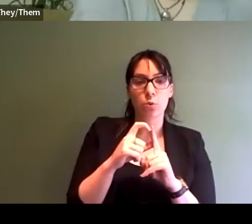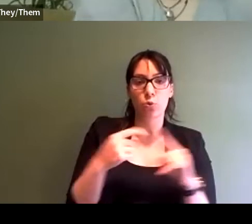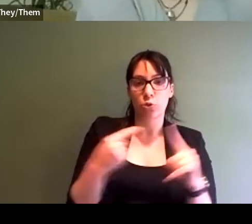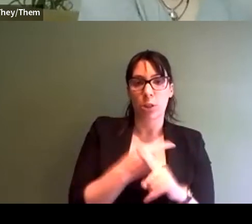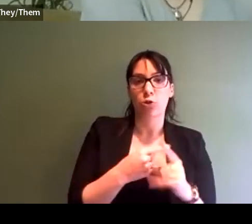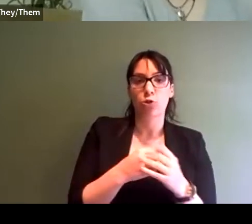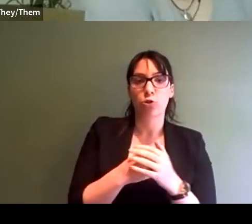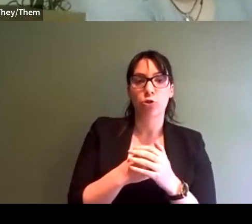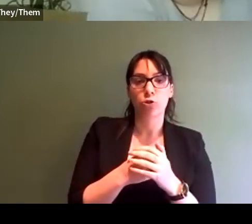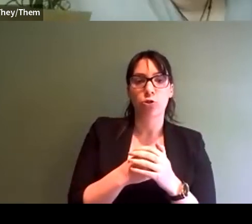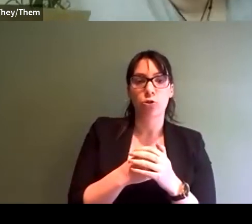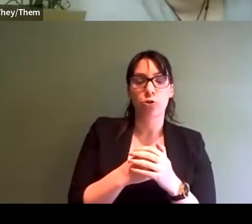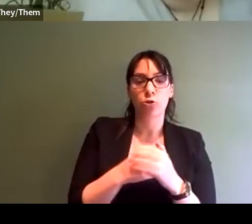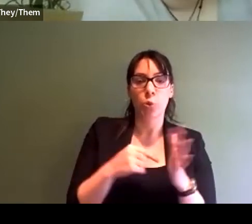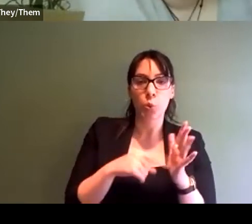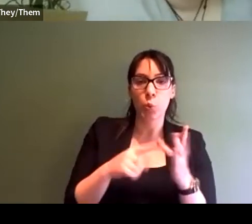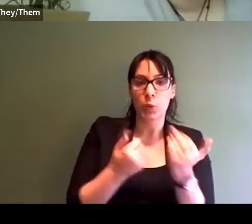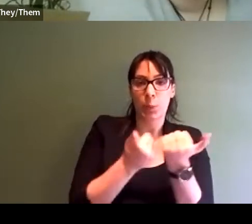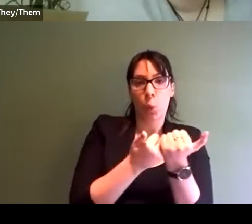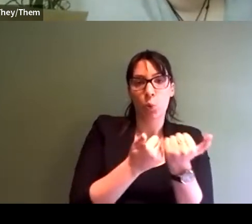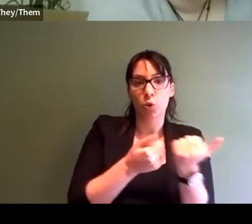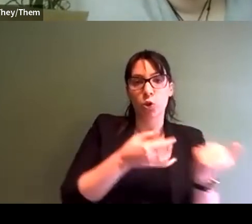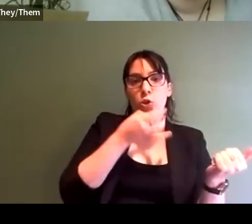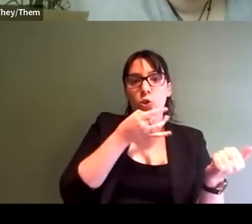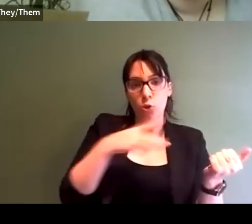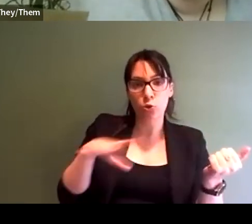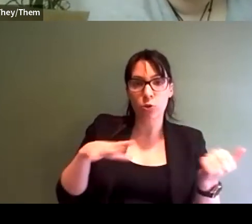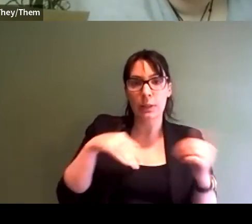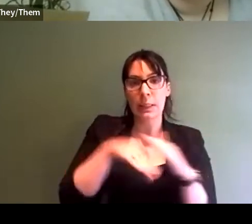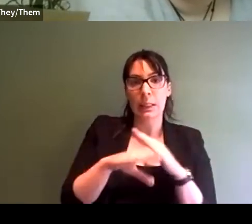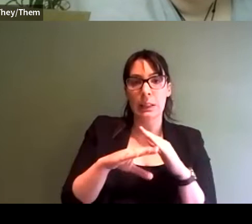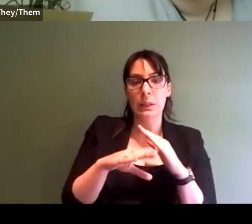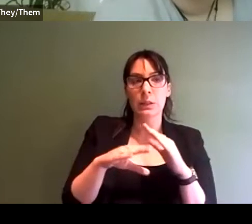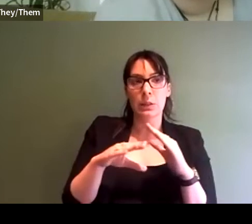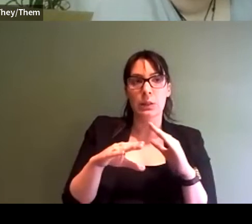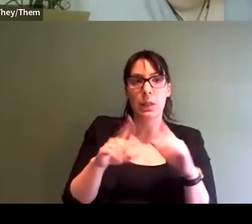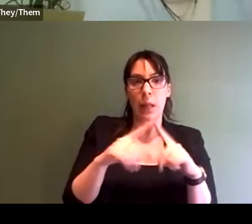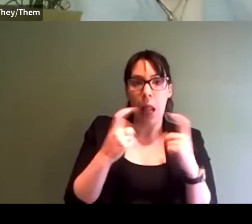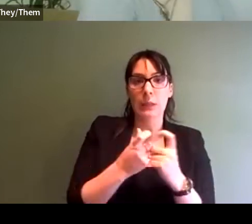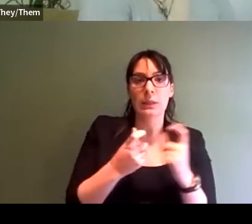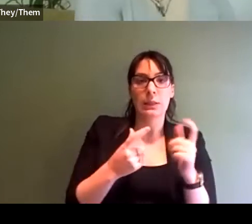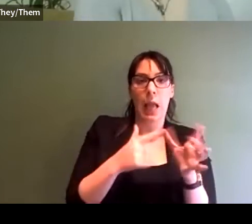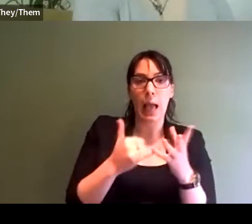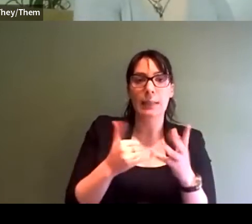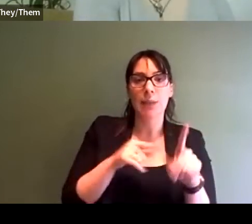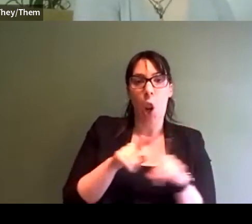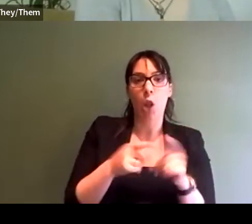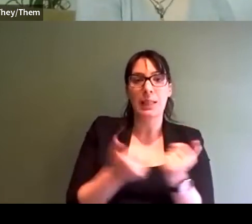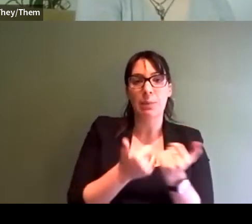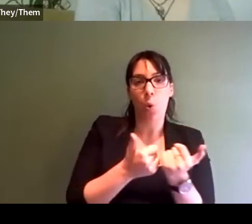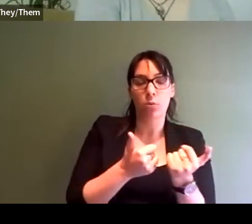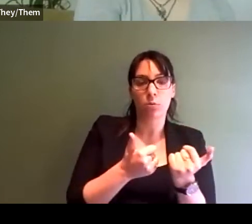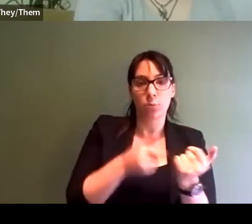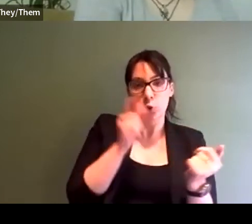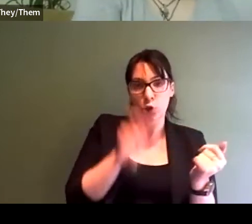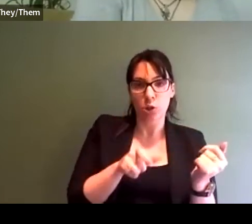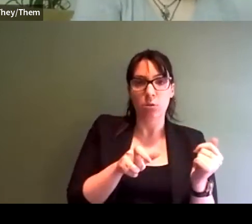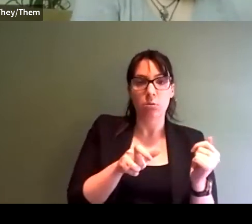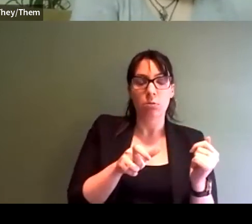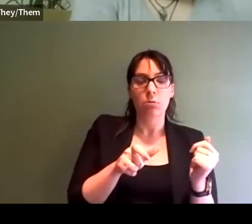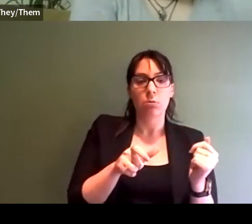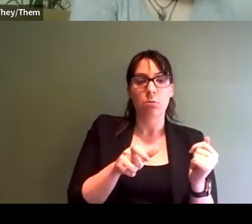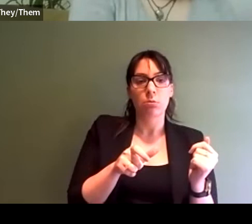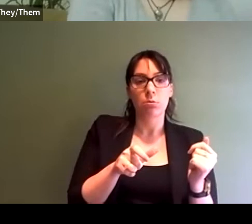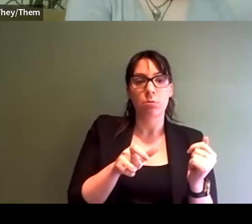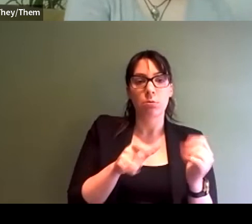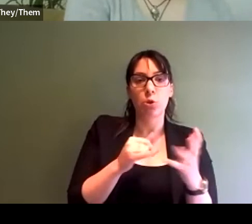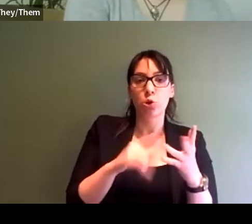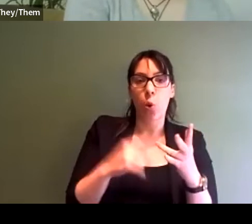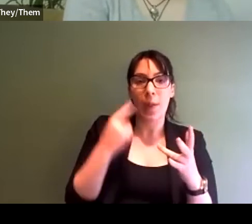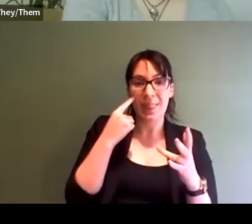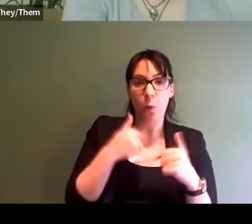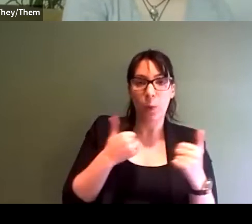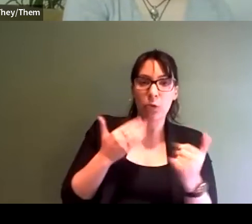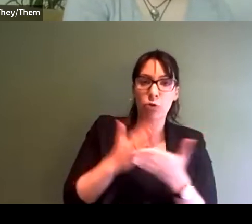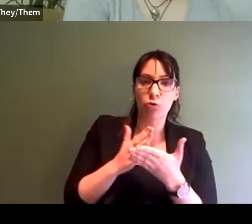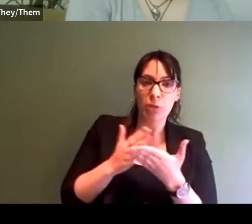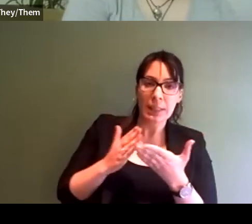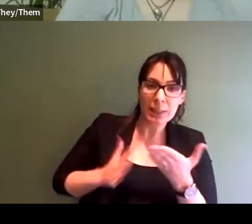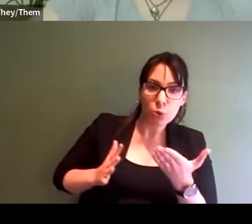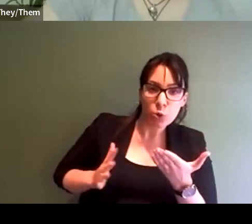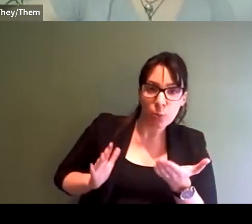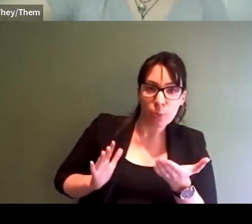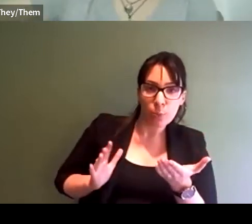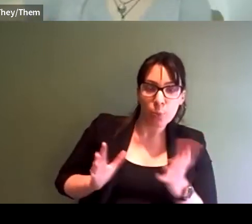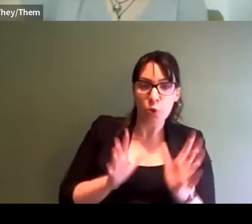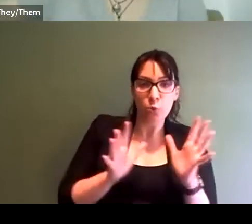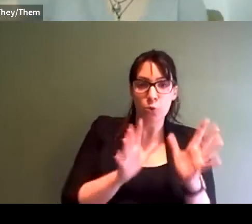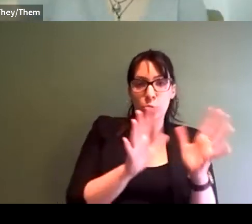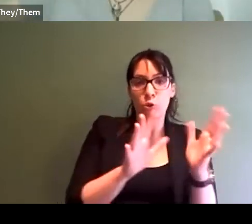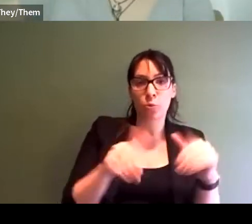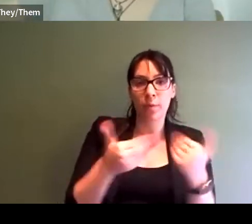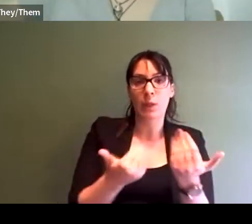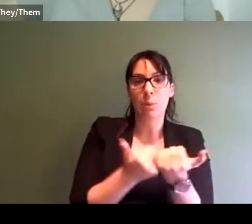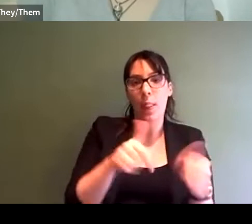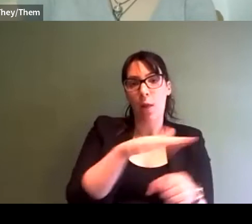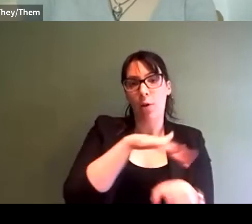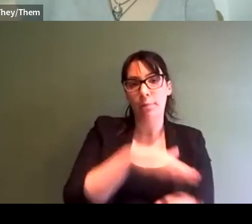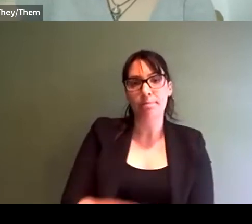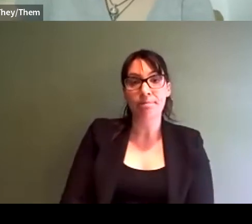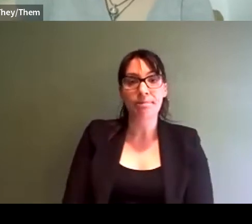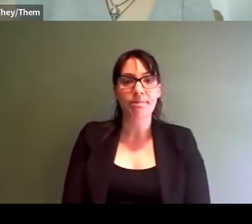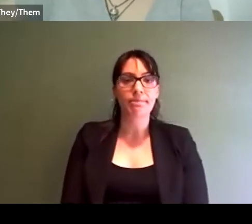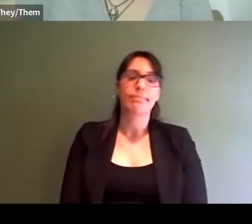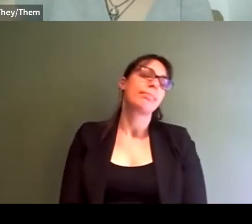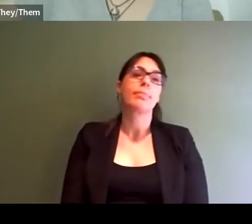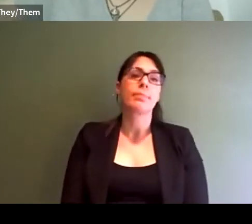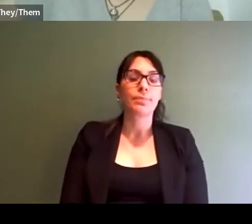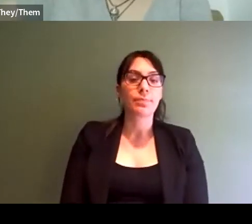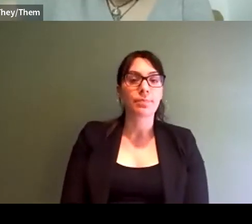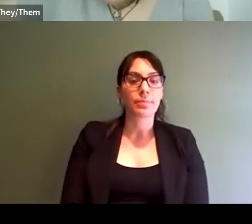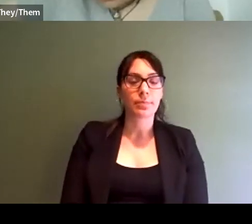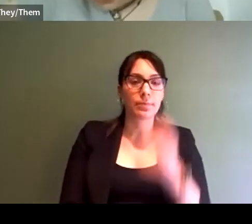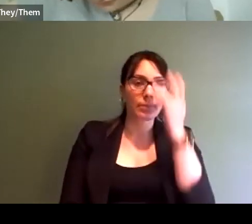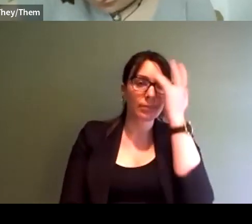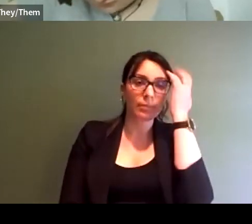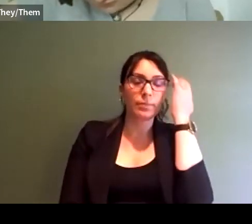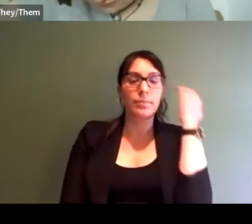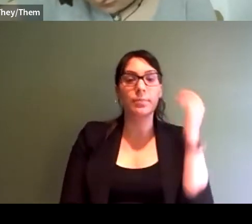To modify and support children in these classes, as I LSA as a Linux Support Assistant. So, yeah, I think we really, we really need to push a little bit to provide support in those kinds of areas but yeah, that's, I mean if we could take another classic